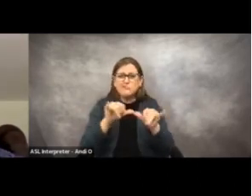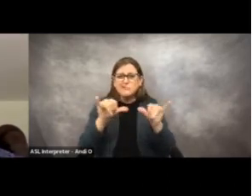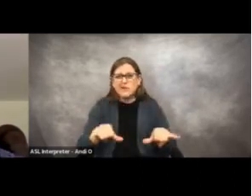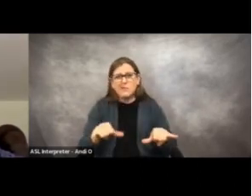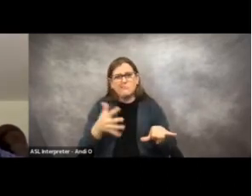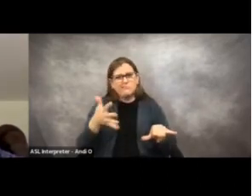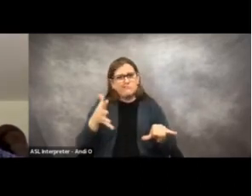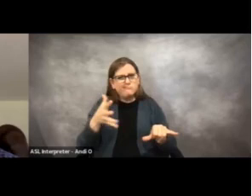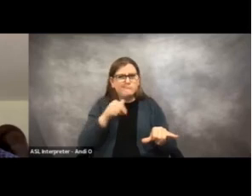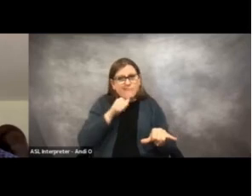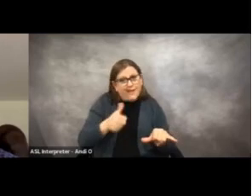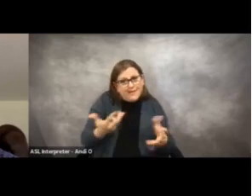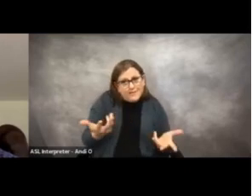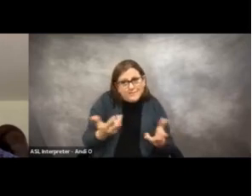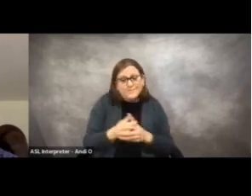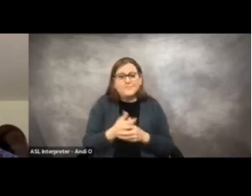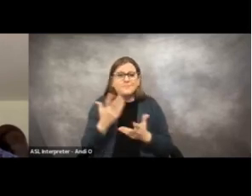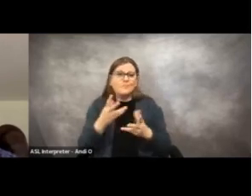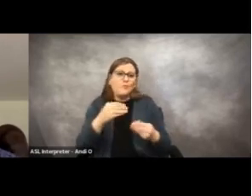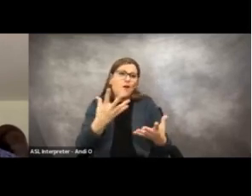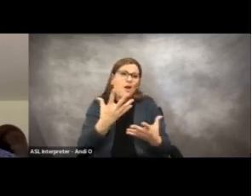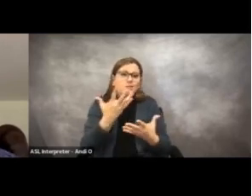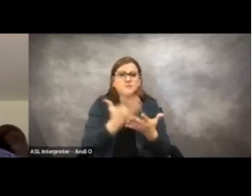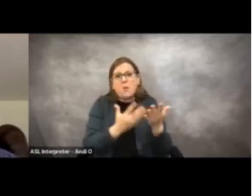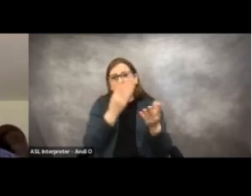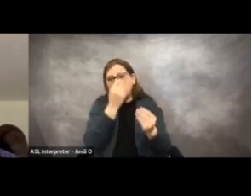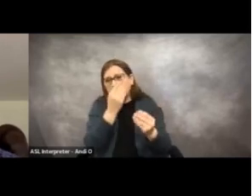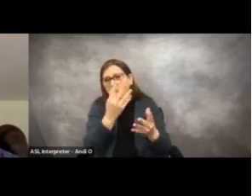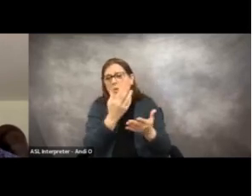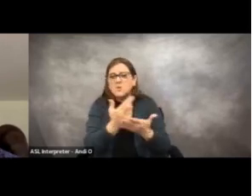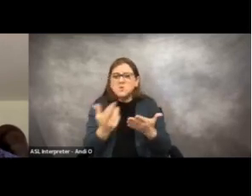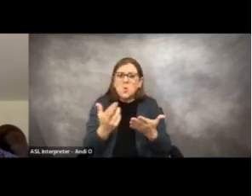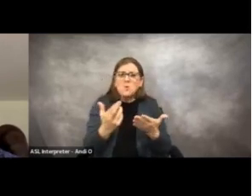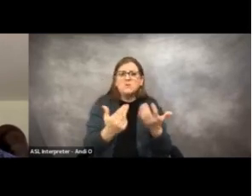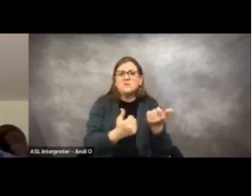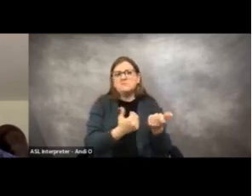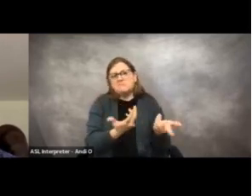facilitation, they may provide information and resource support, that can be helpful as